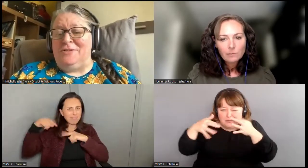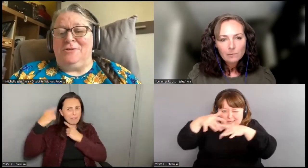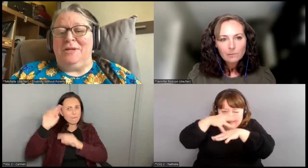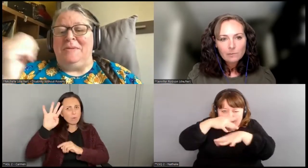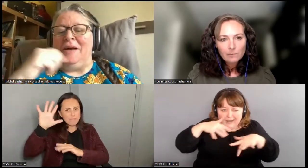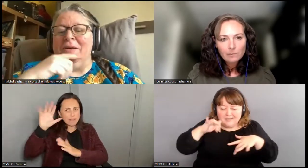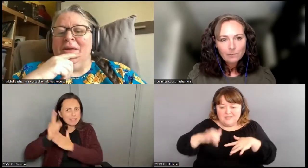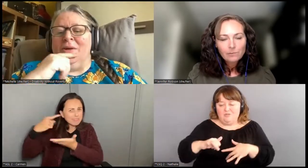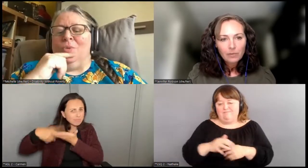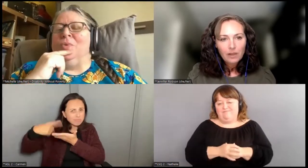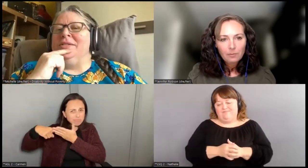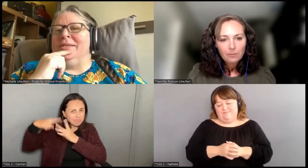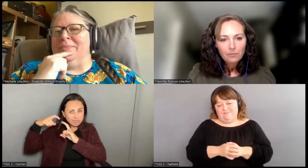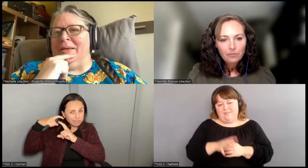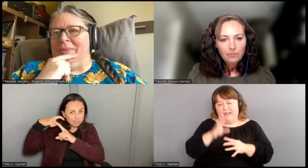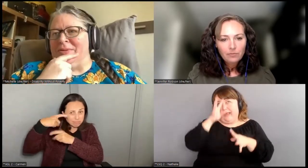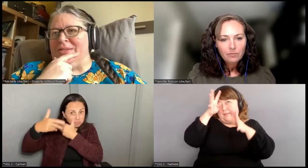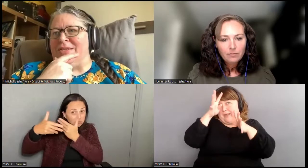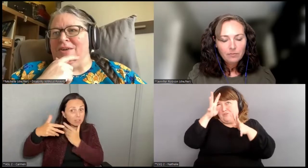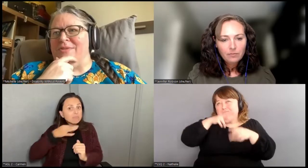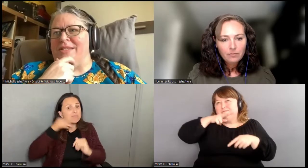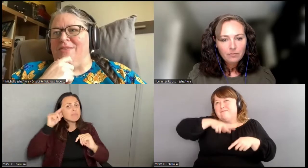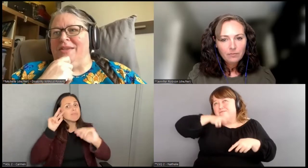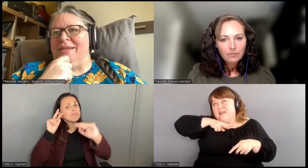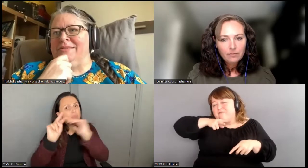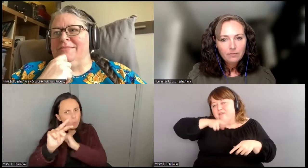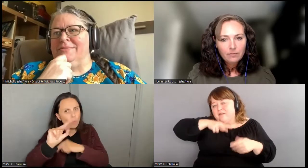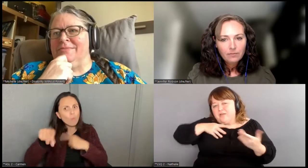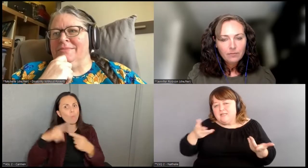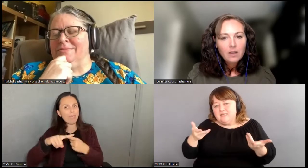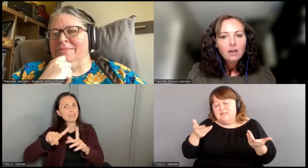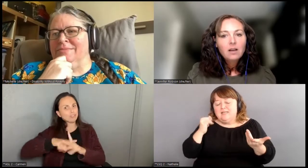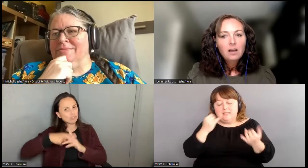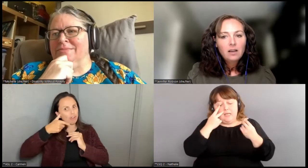TALKING ABOUT. WHEN DO YOU THINK PEOPLE COULD START RECEIVING IT.